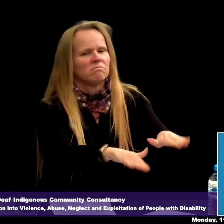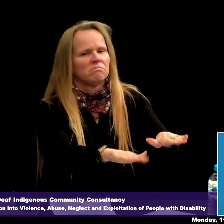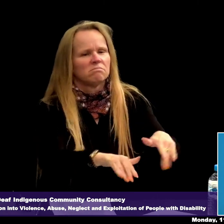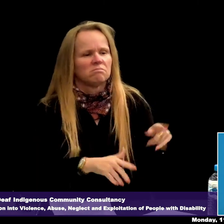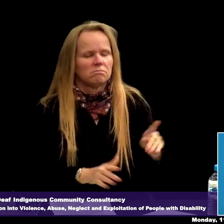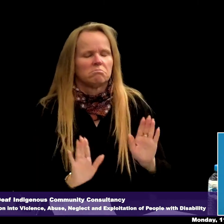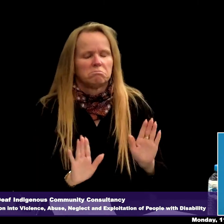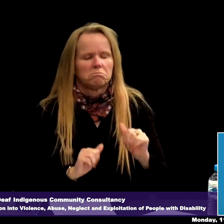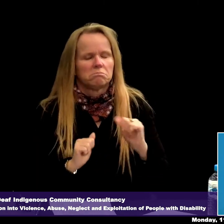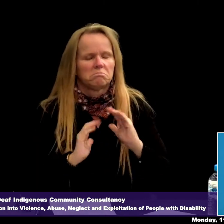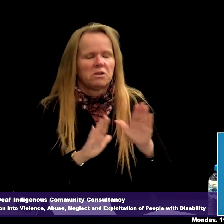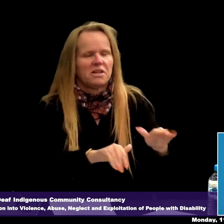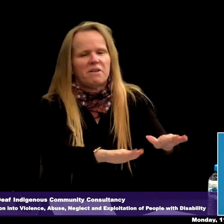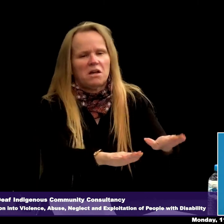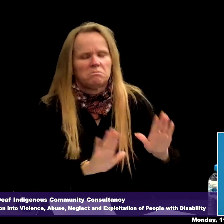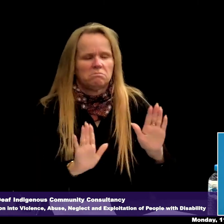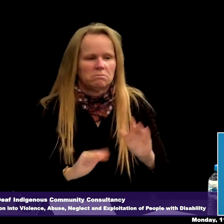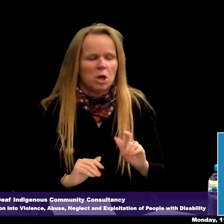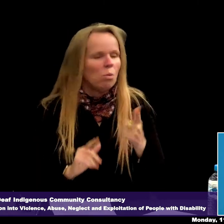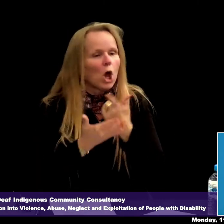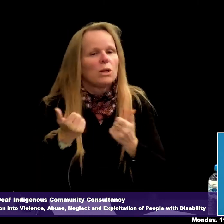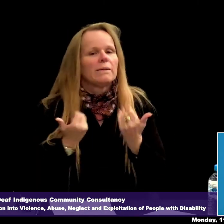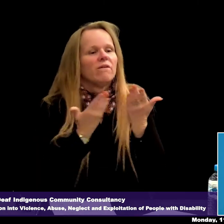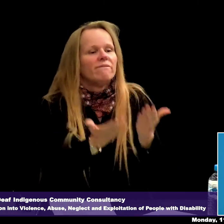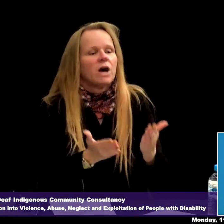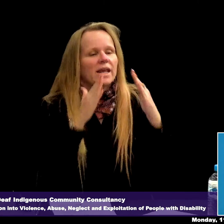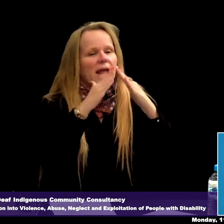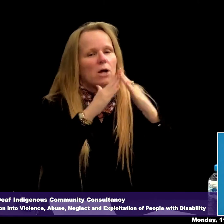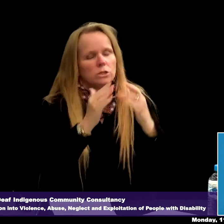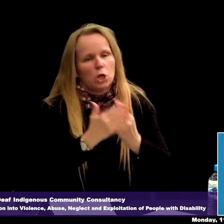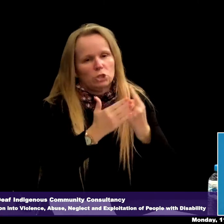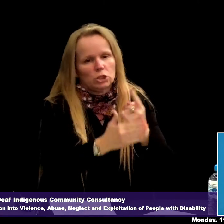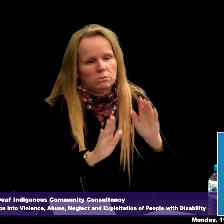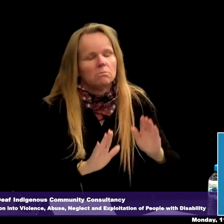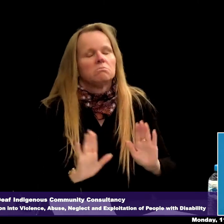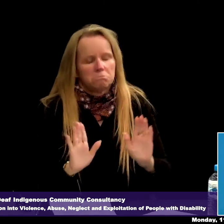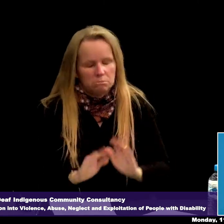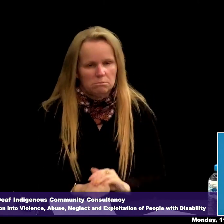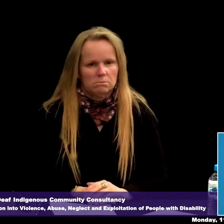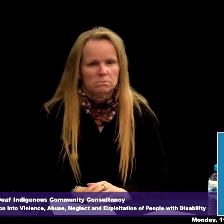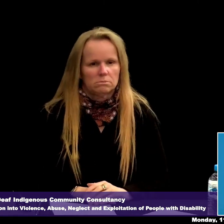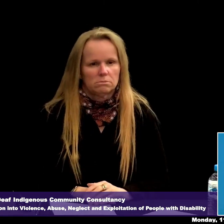Or the response might be, "This client is okay. Don't worry about them. They don't need that. We are just providing housing for them.